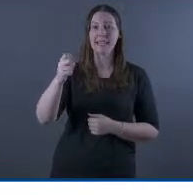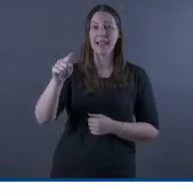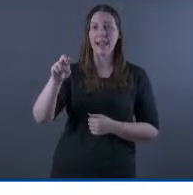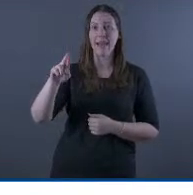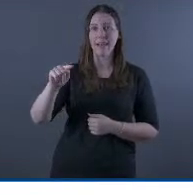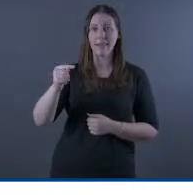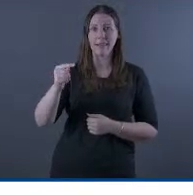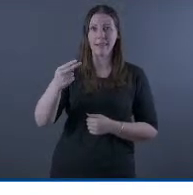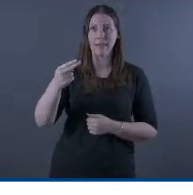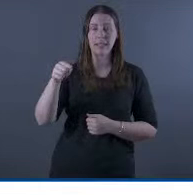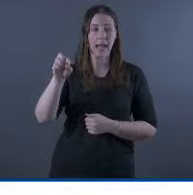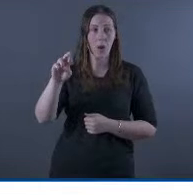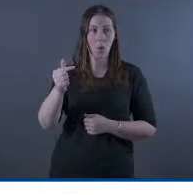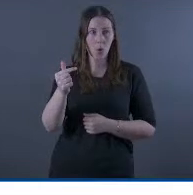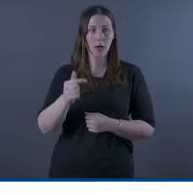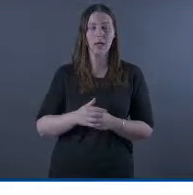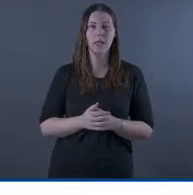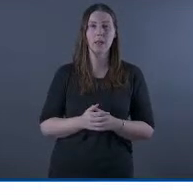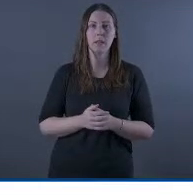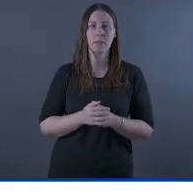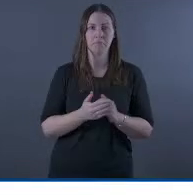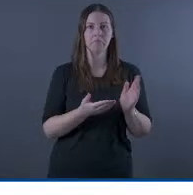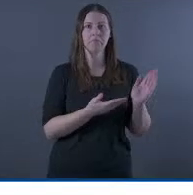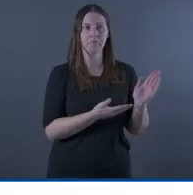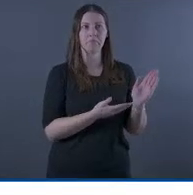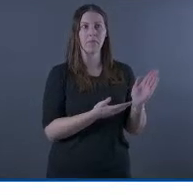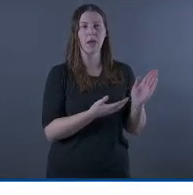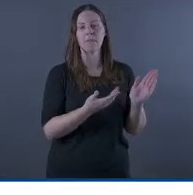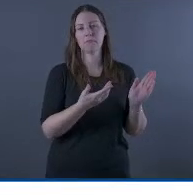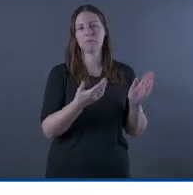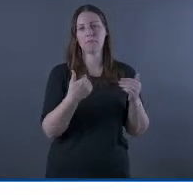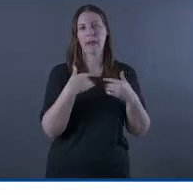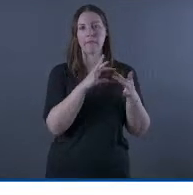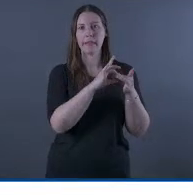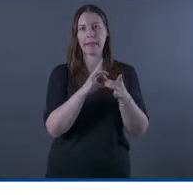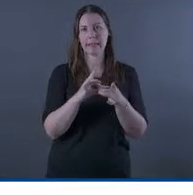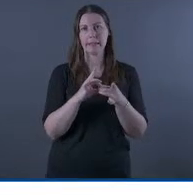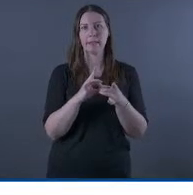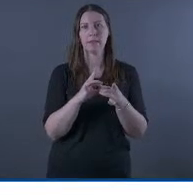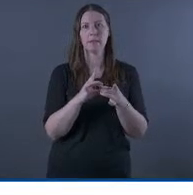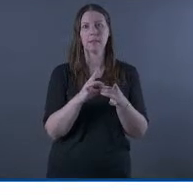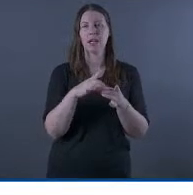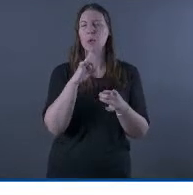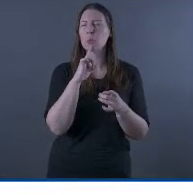that'll take you right to that scheduling area. It's really easy. Even I could find it and I'm a doctor.